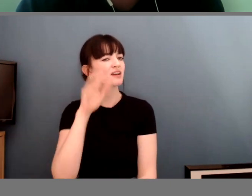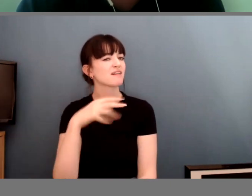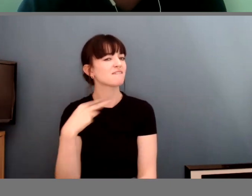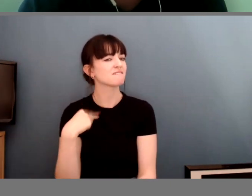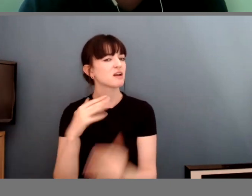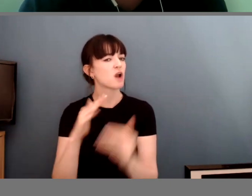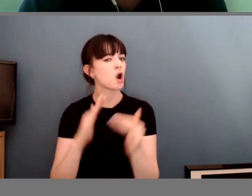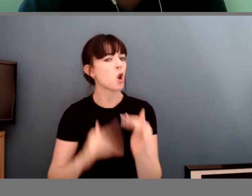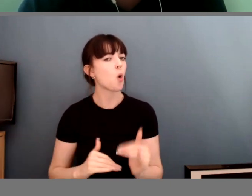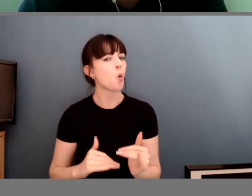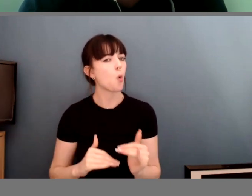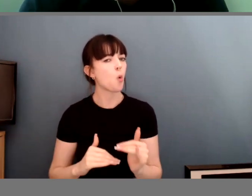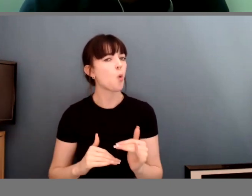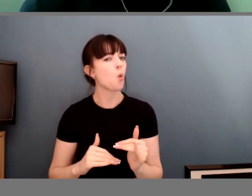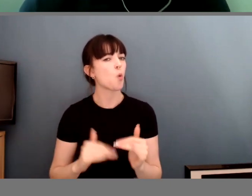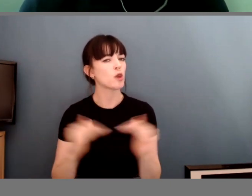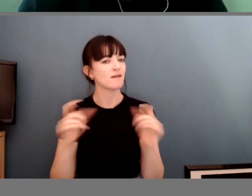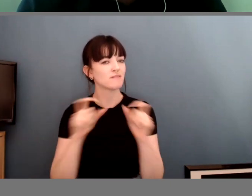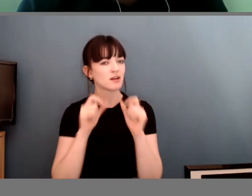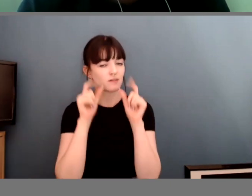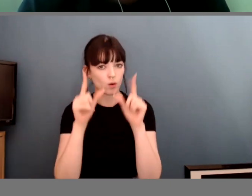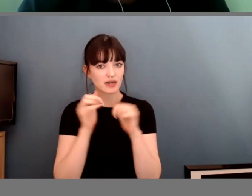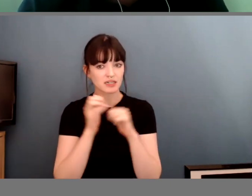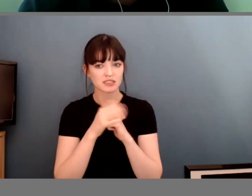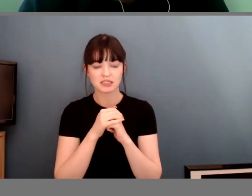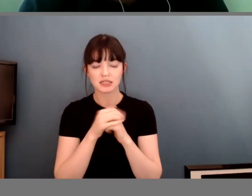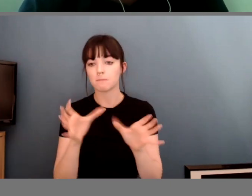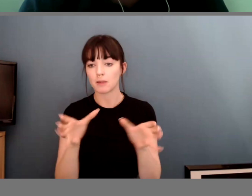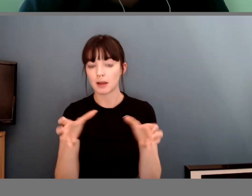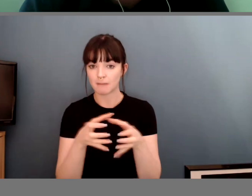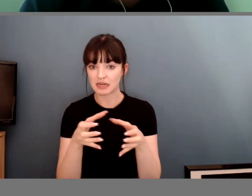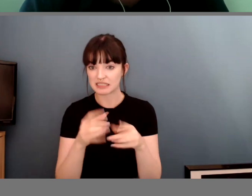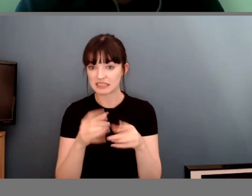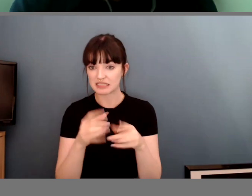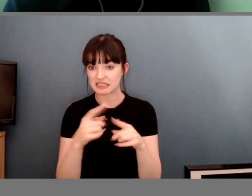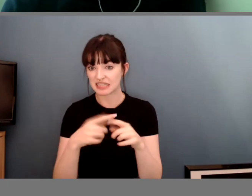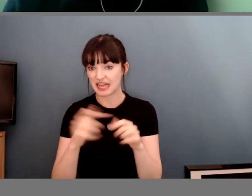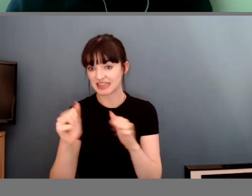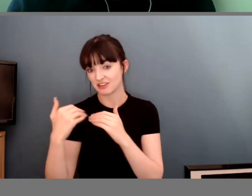level of awareness about public bodies and their obligations under section 25 of the Act. So that's